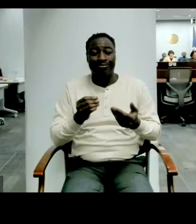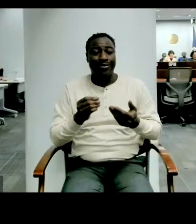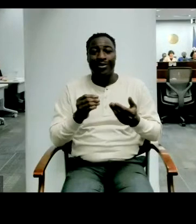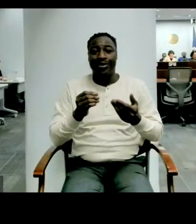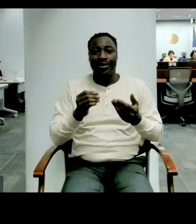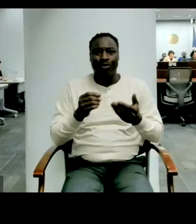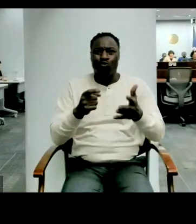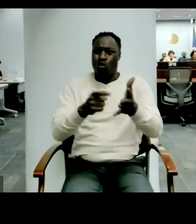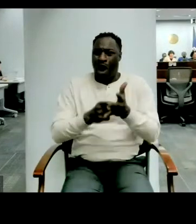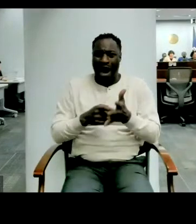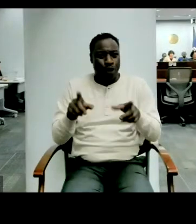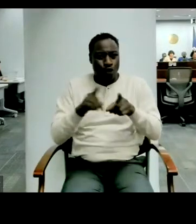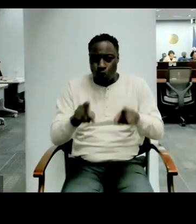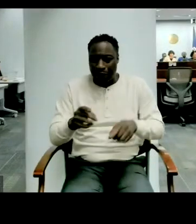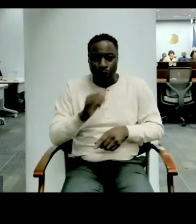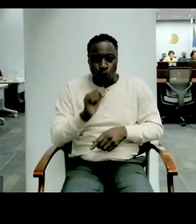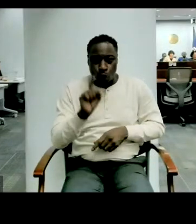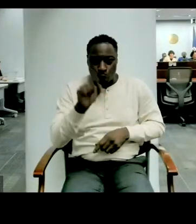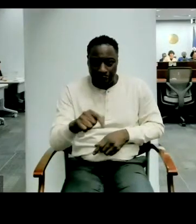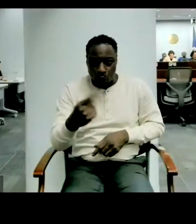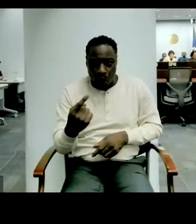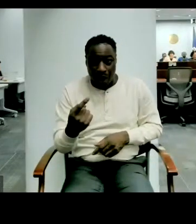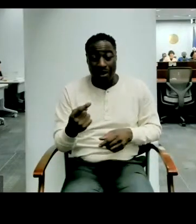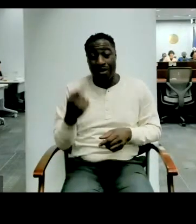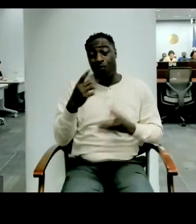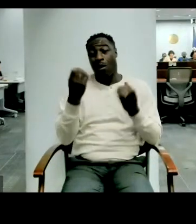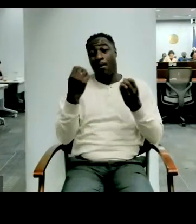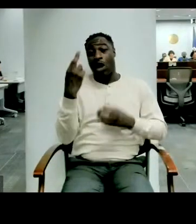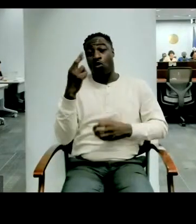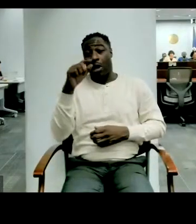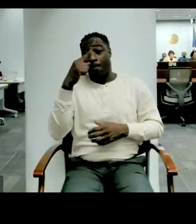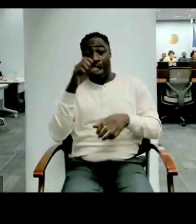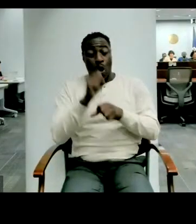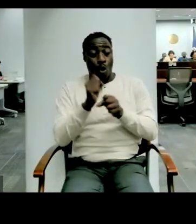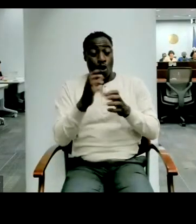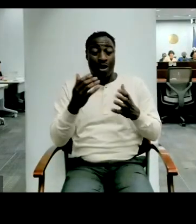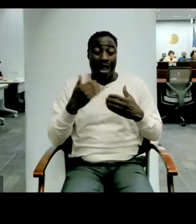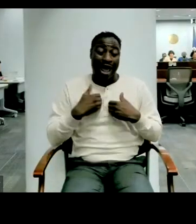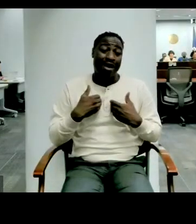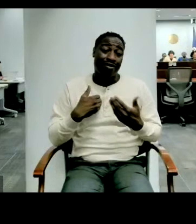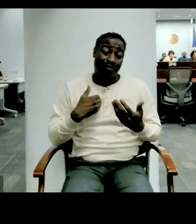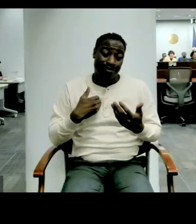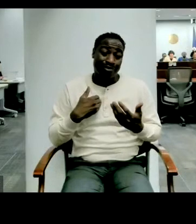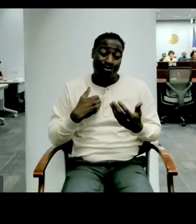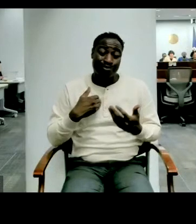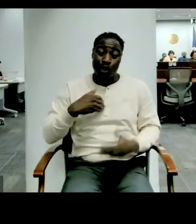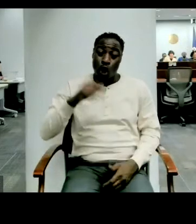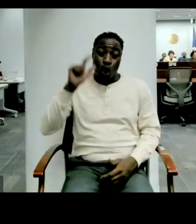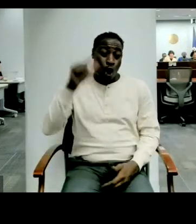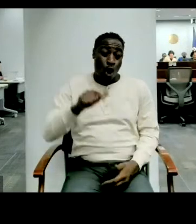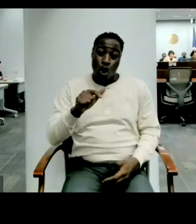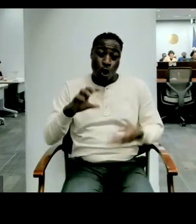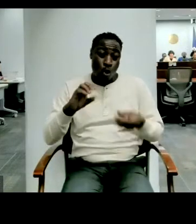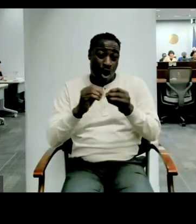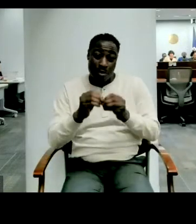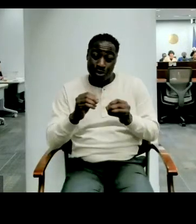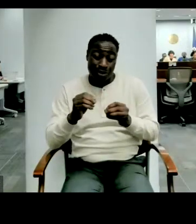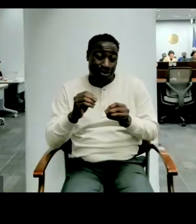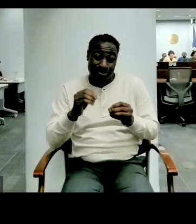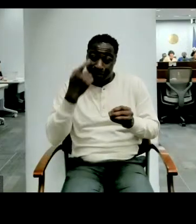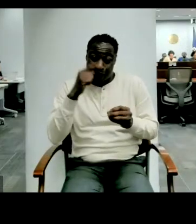requirements. Um, for many reasons Black workers have um lower rates of college degree obtainment